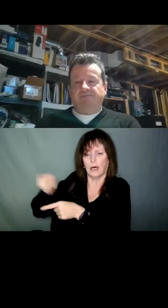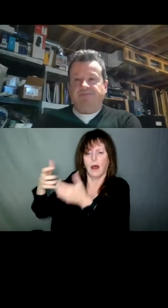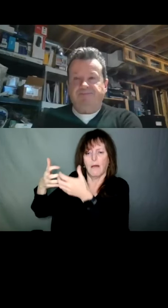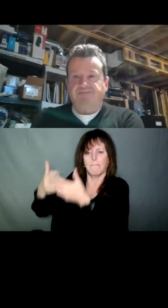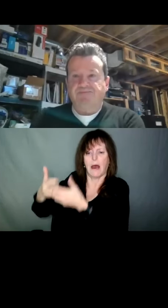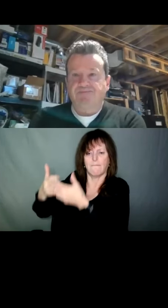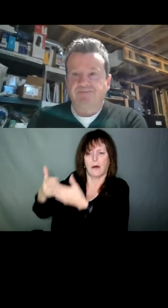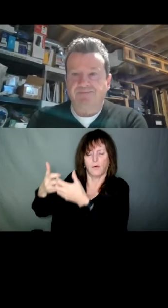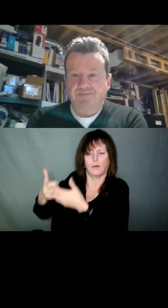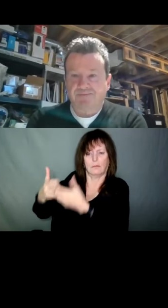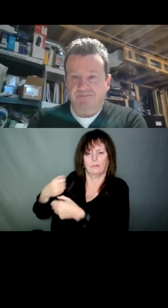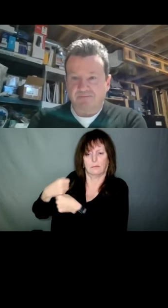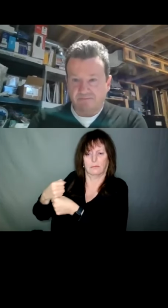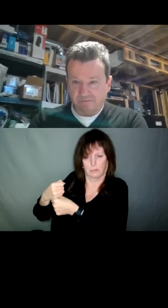just a moment . » TIM VALYEAR: Sorry about